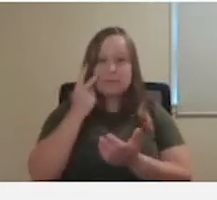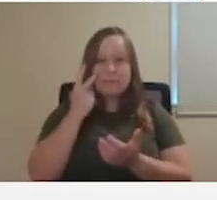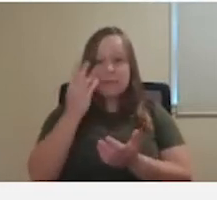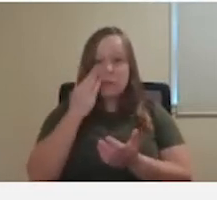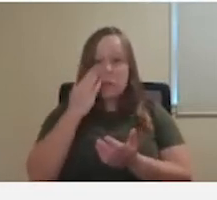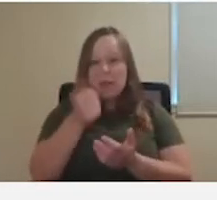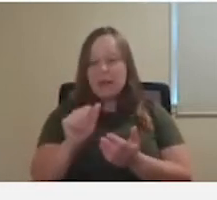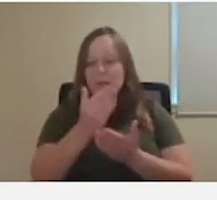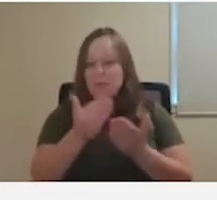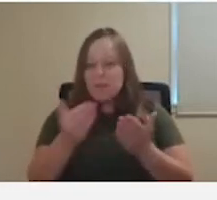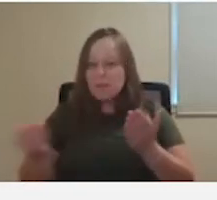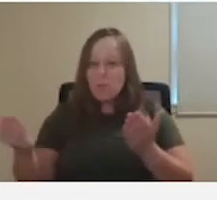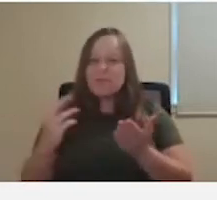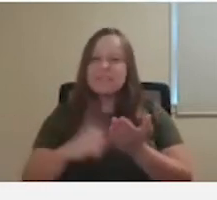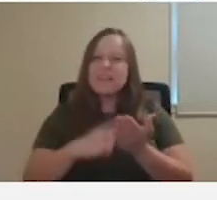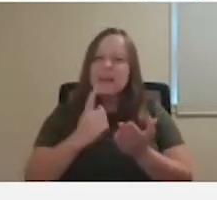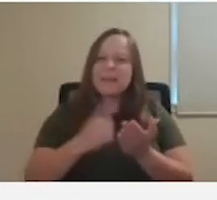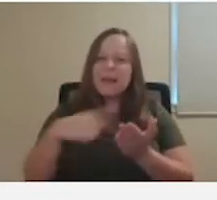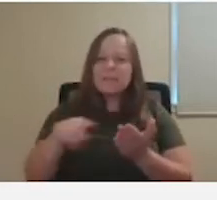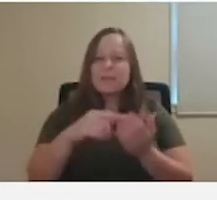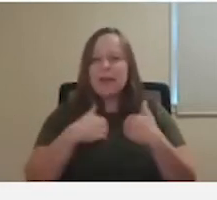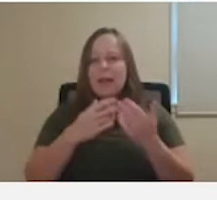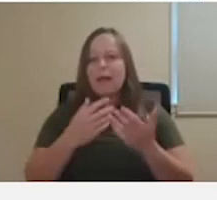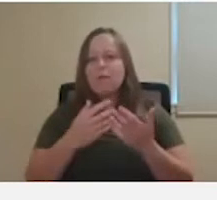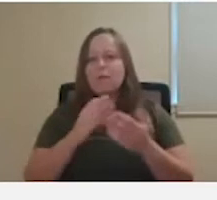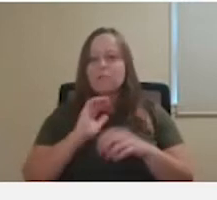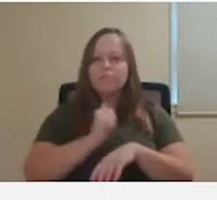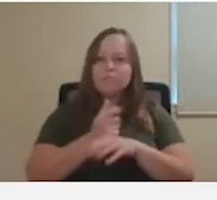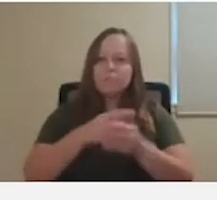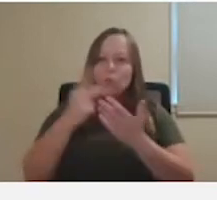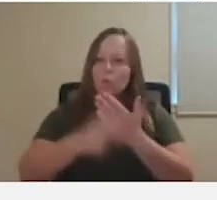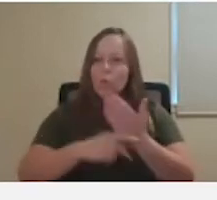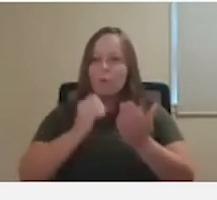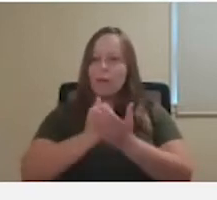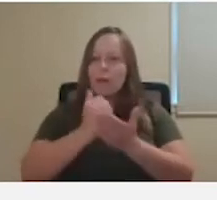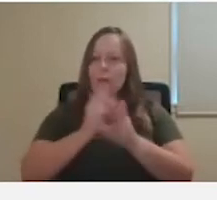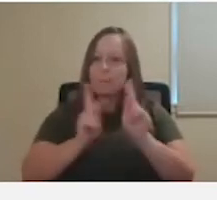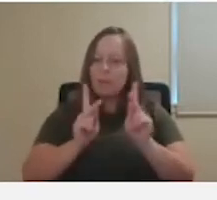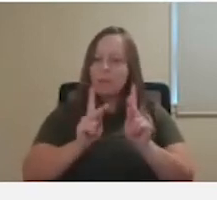Sometimes, they'll have programs to help people get to the polls.